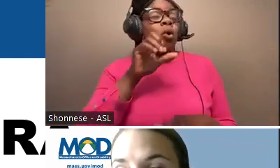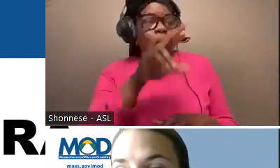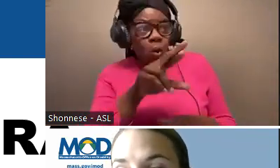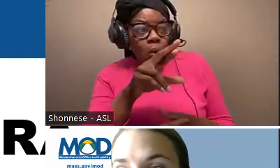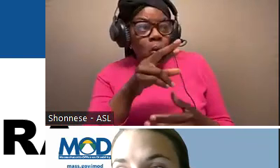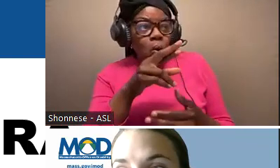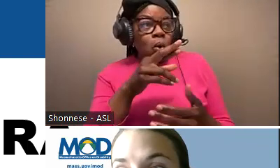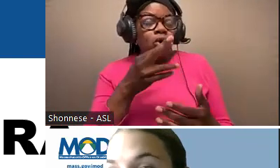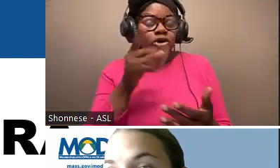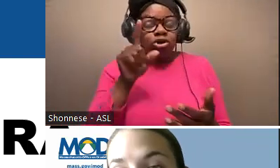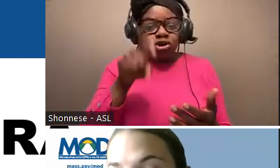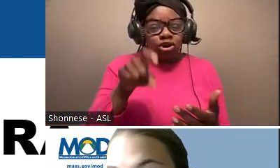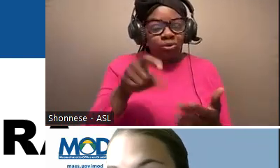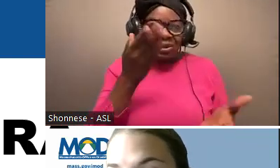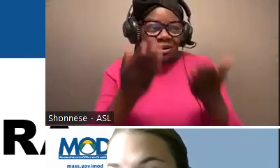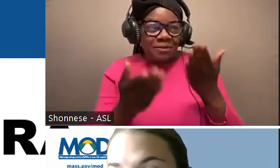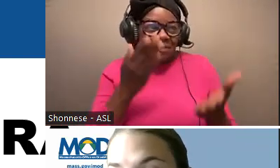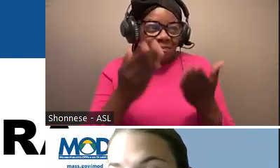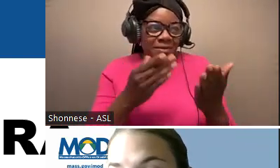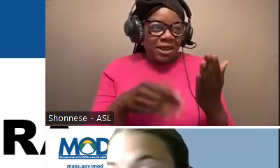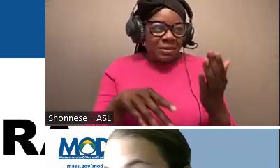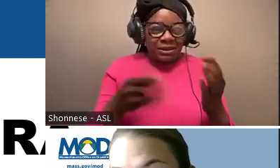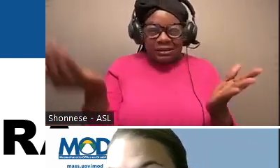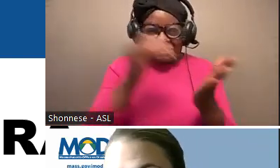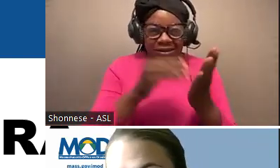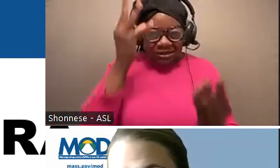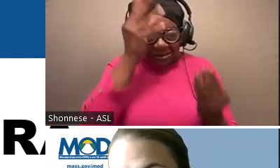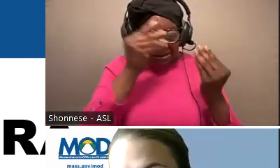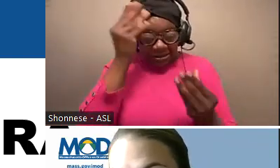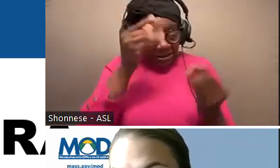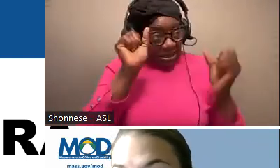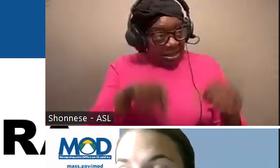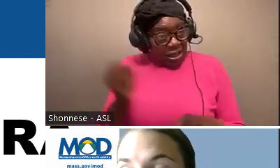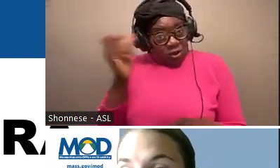to maybe re-evaluate whether you're going to be able to come back to this job ever.